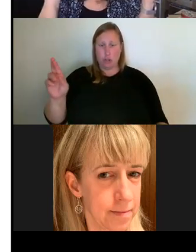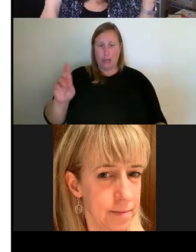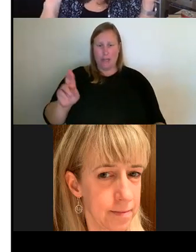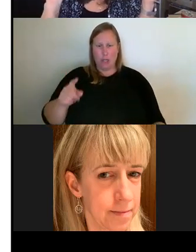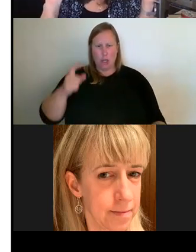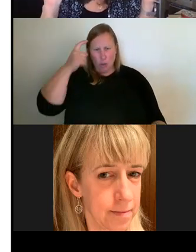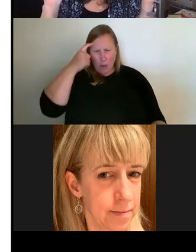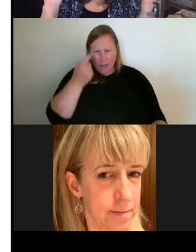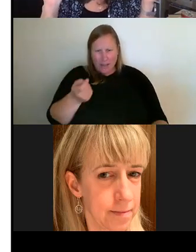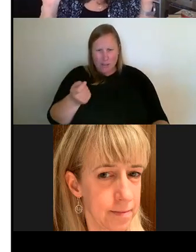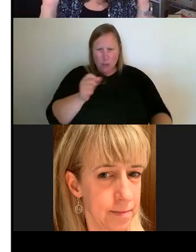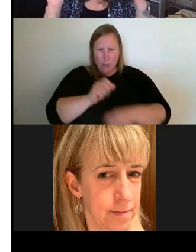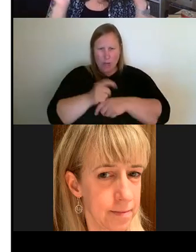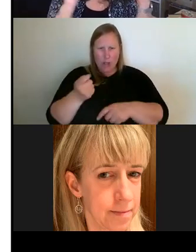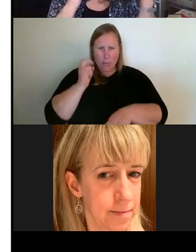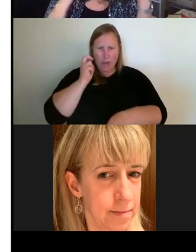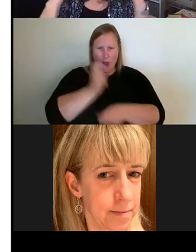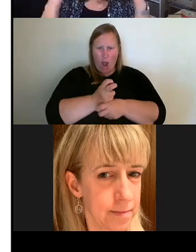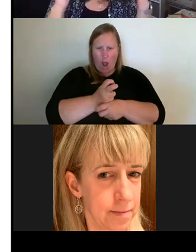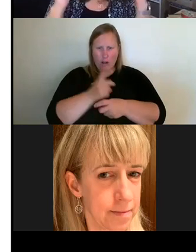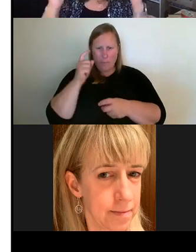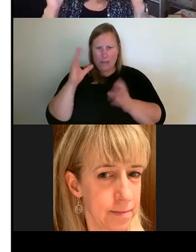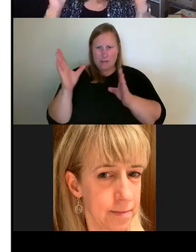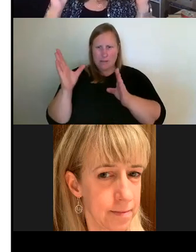little bit harder because there is inconsistent